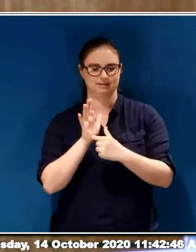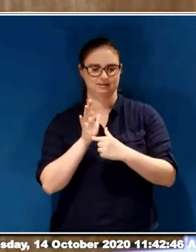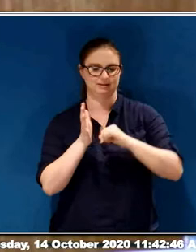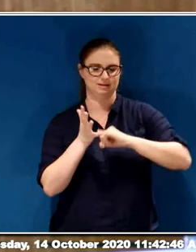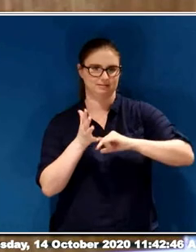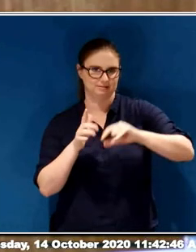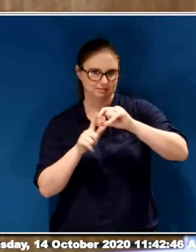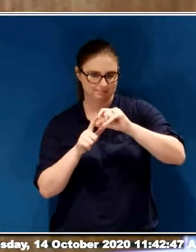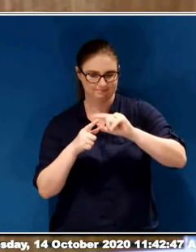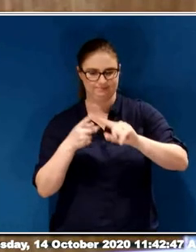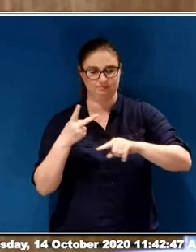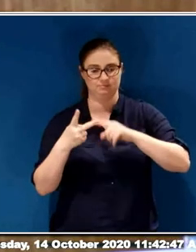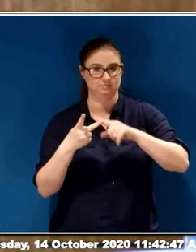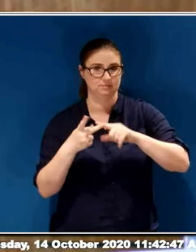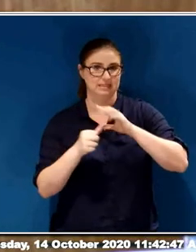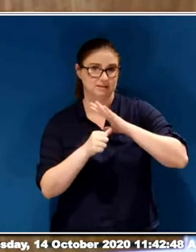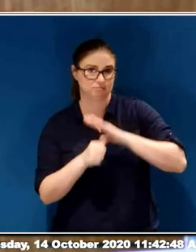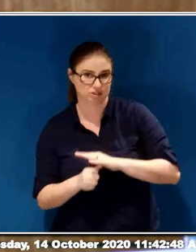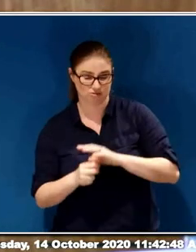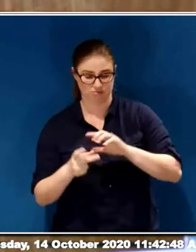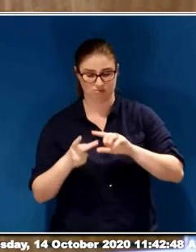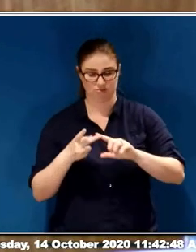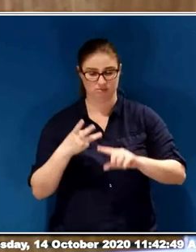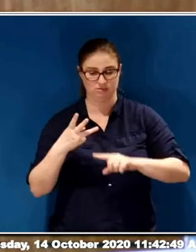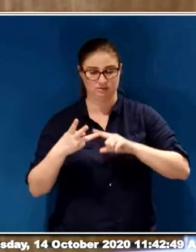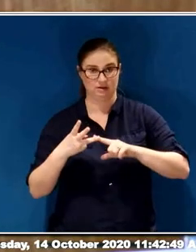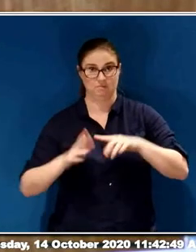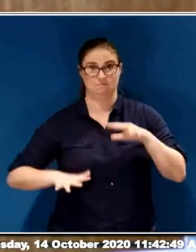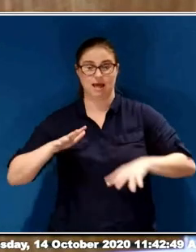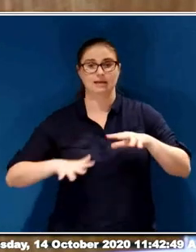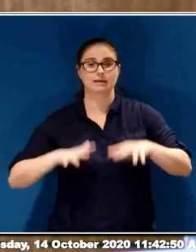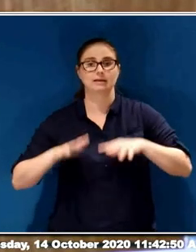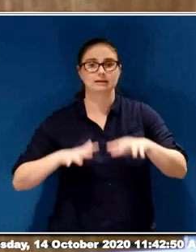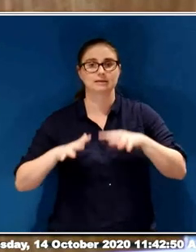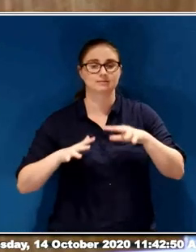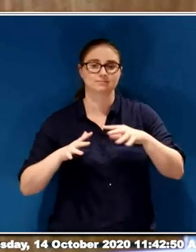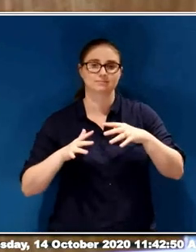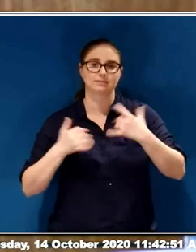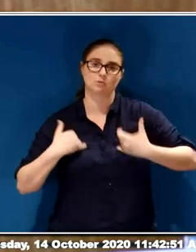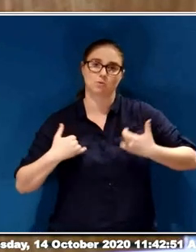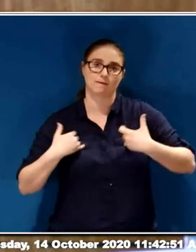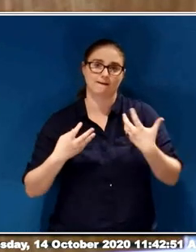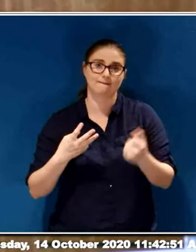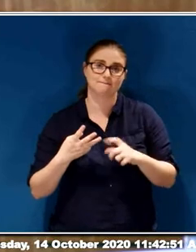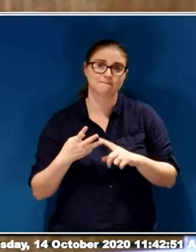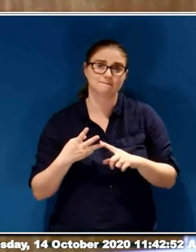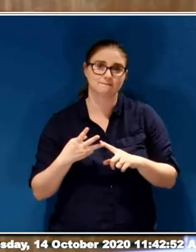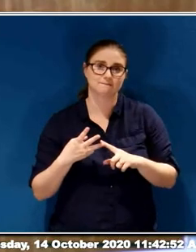My daughter was able to finish Year 12 but during the period of the exclusion,